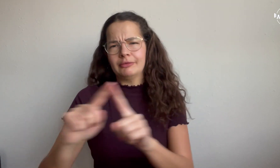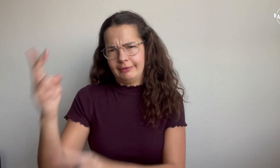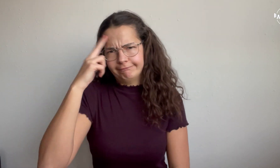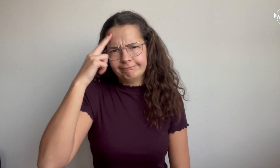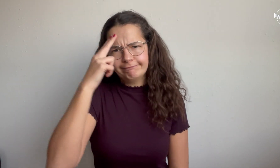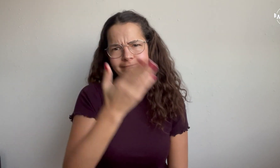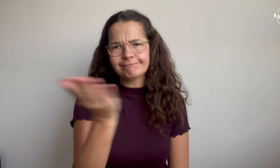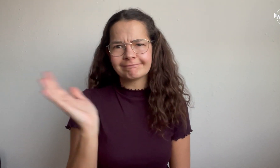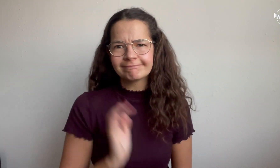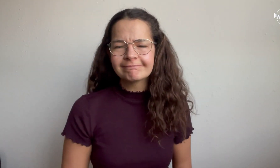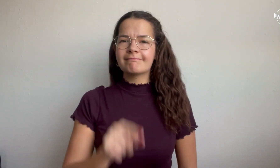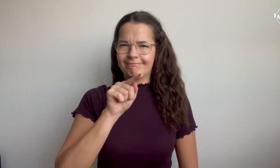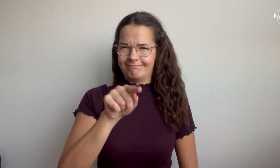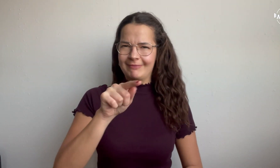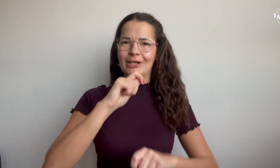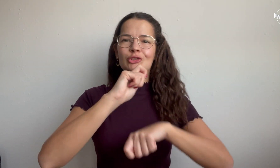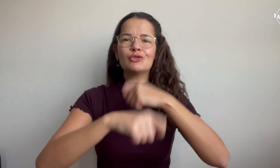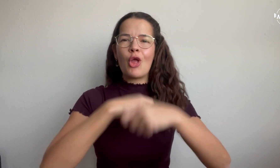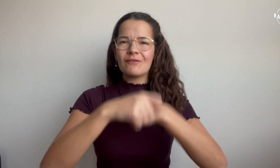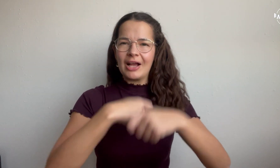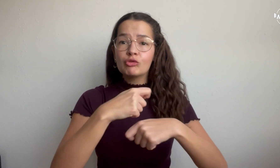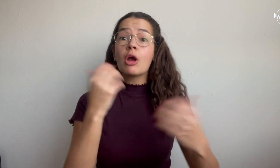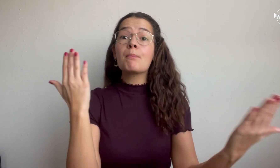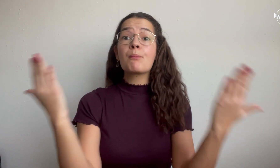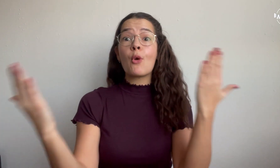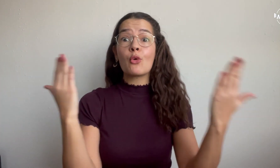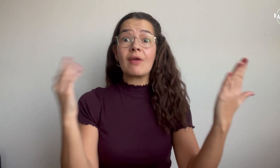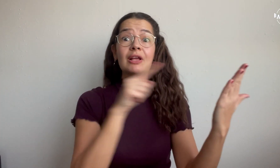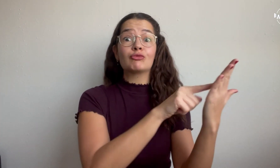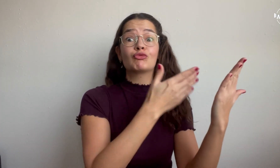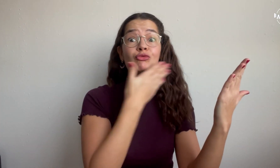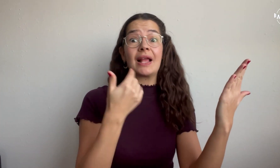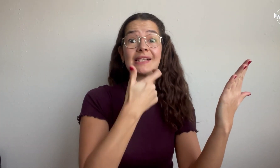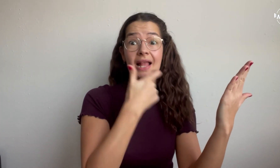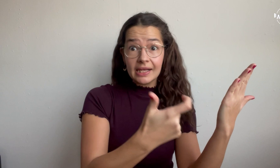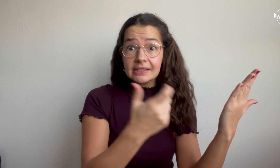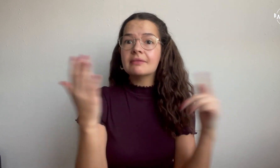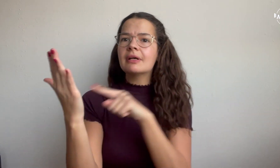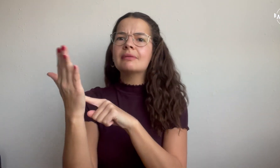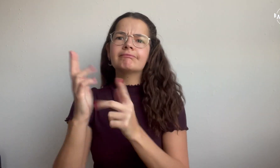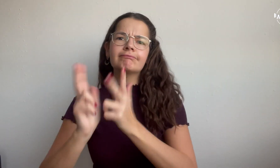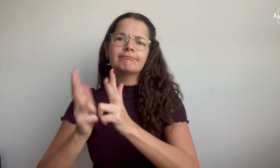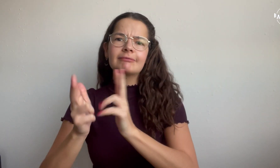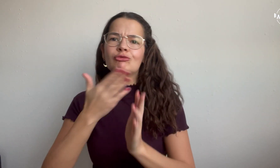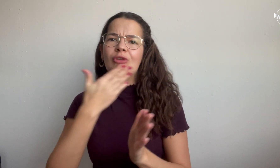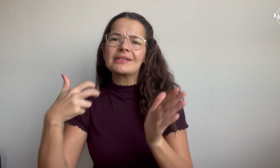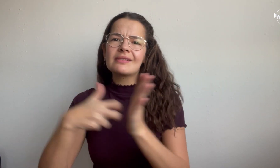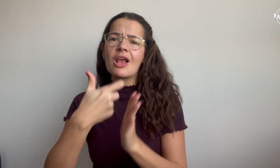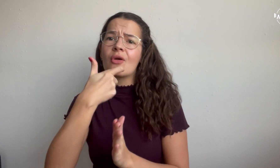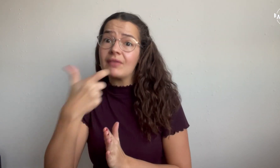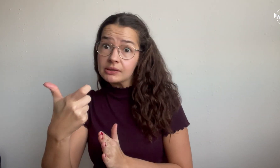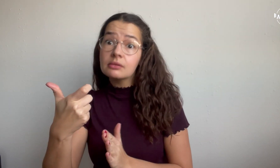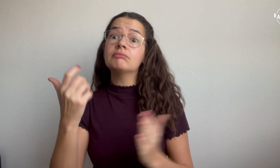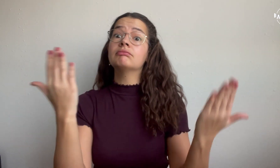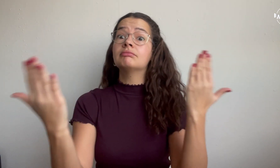Surely you know many of them. Now we will be comparing verbs in Czech language and Czech sign language.